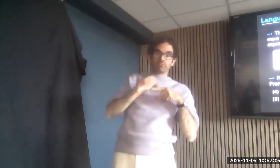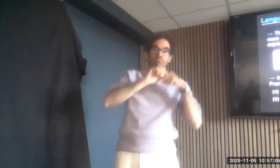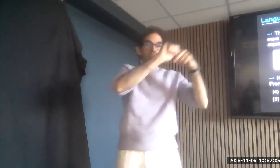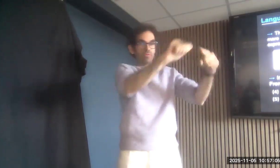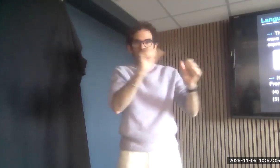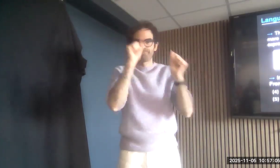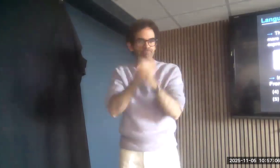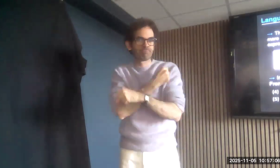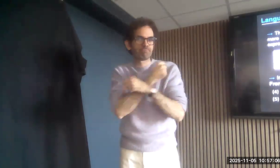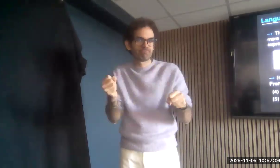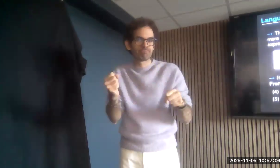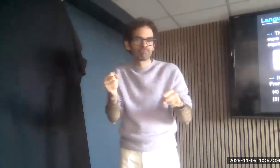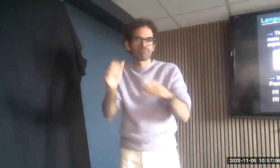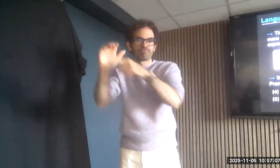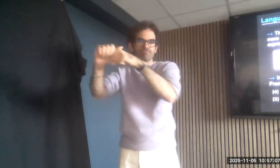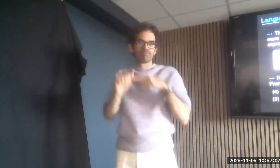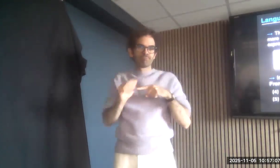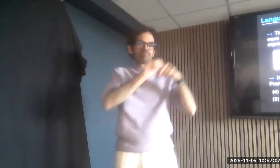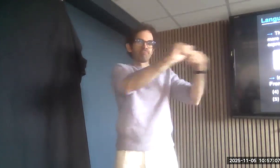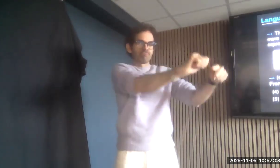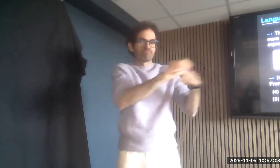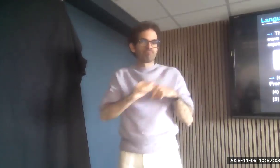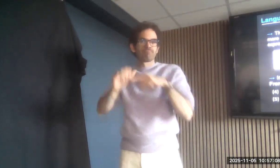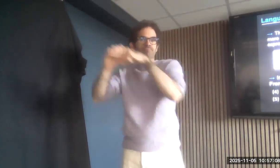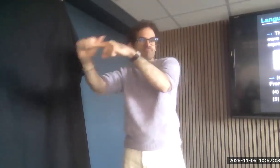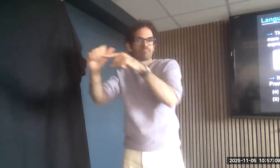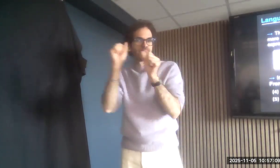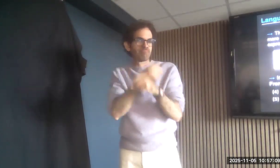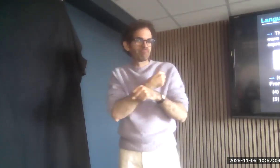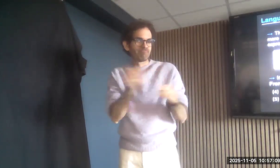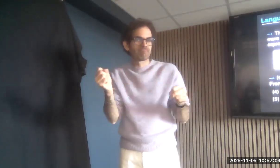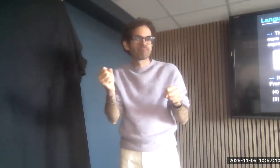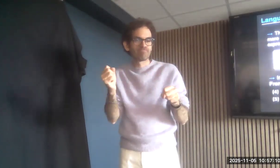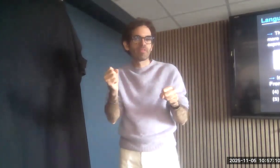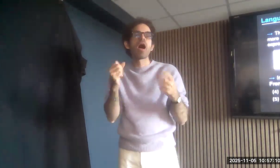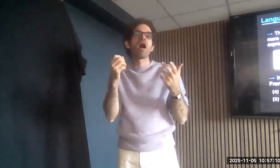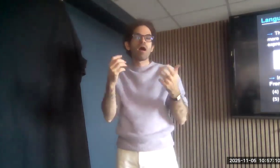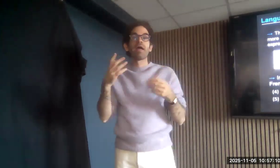could have been used in LSF, but it has not been used in LSF for a causative